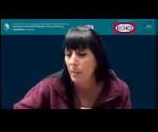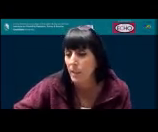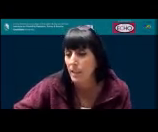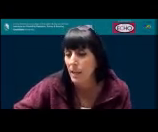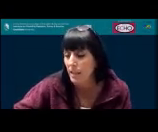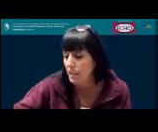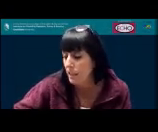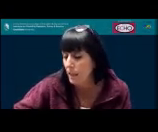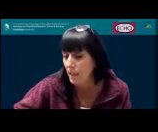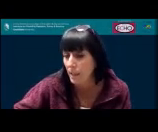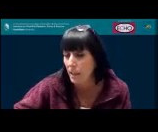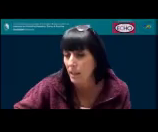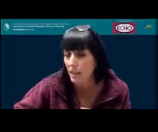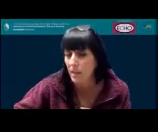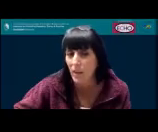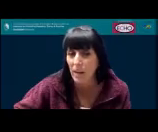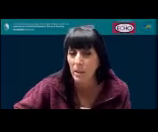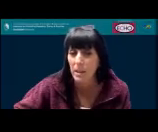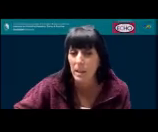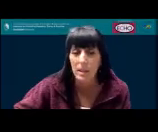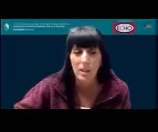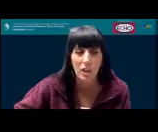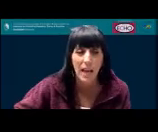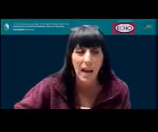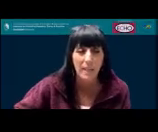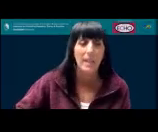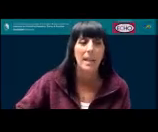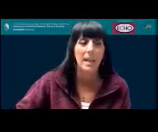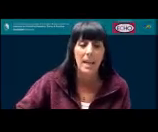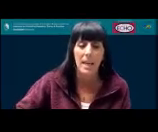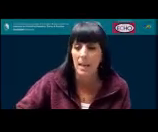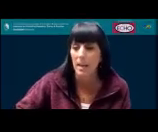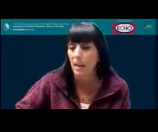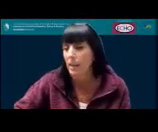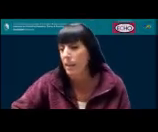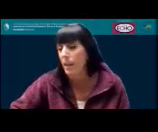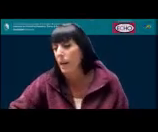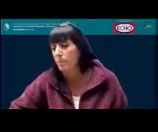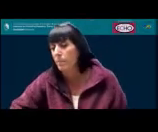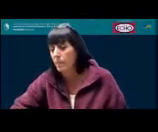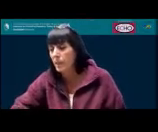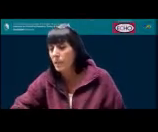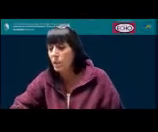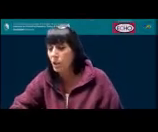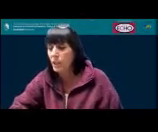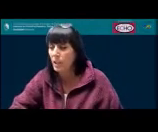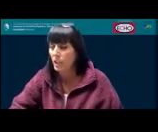presenter today, is fine with us just asking in in during her